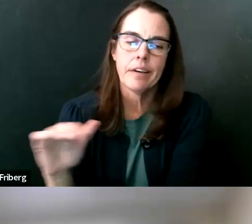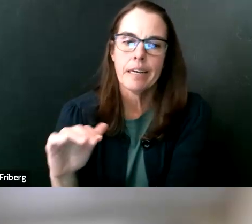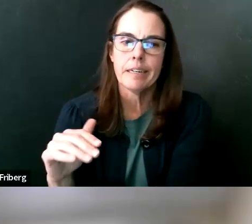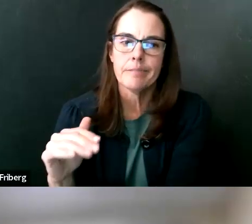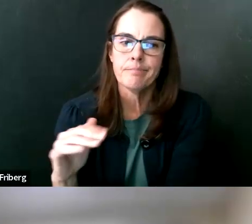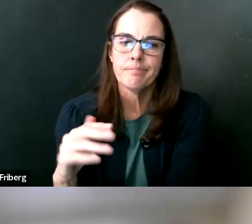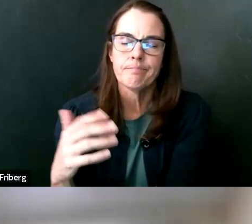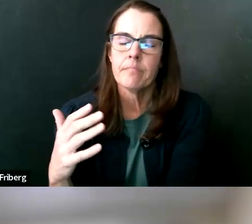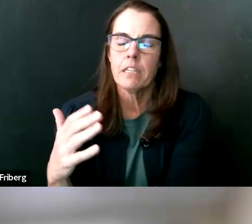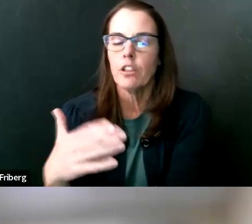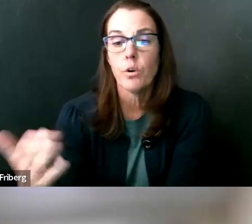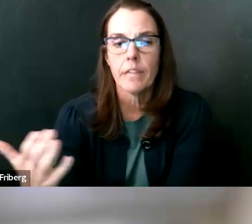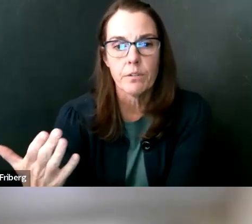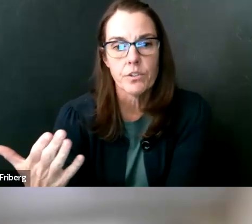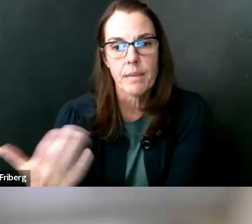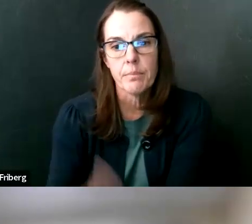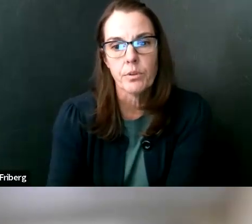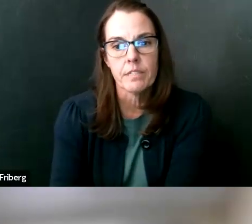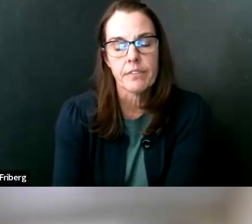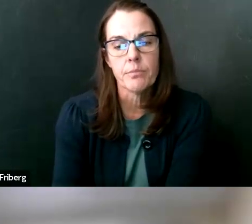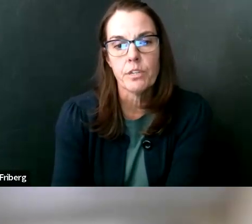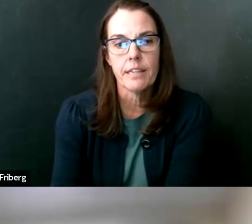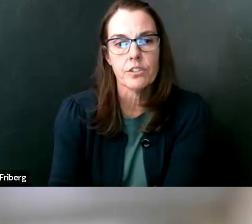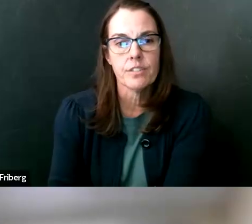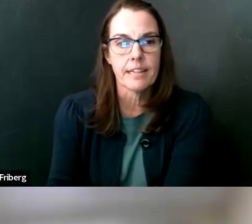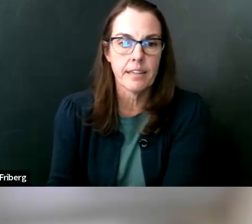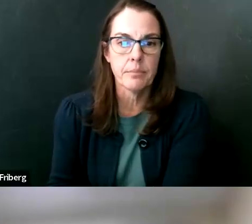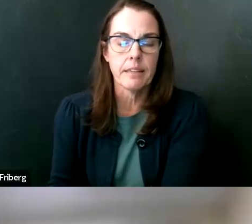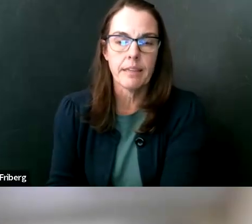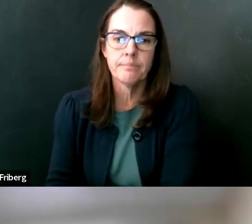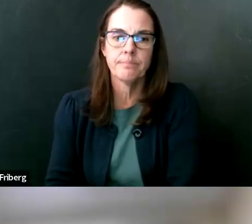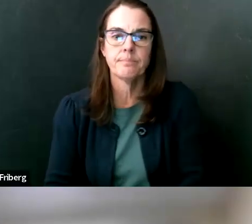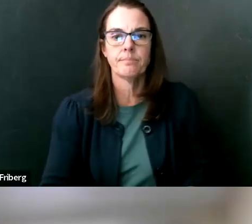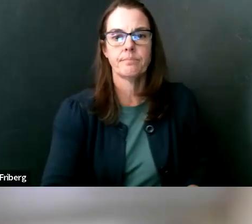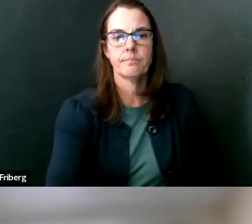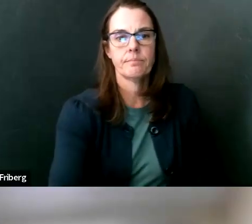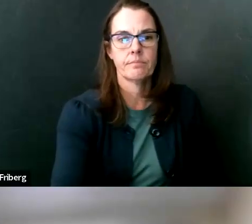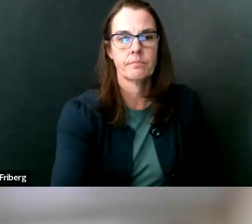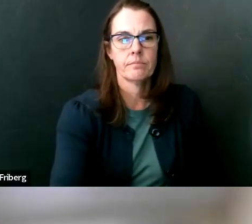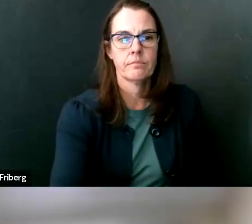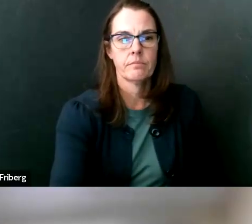of um a lower language so that people of the dev community can understand it completely. That's